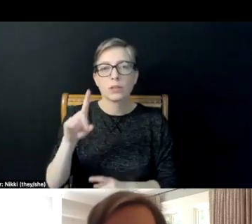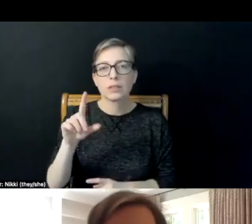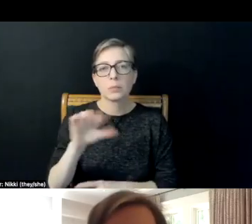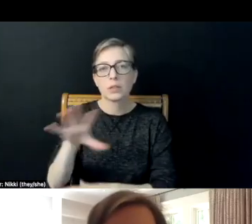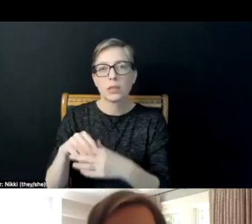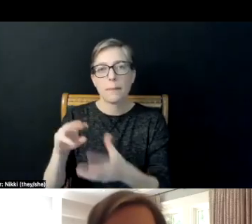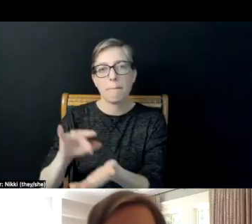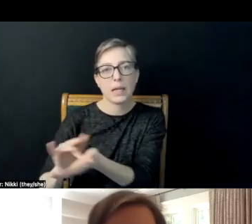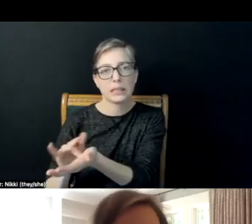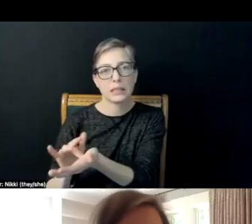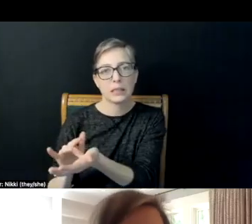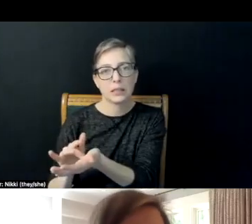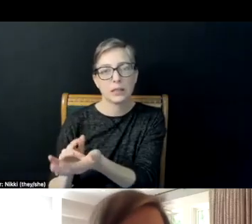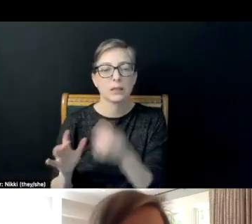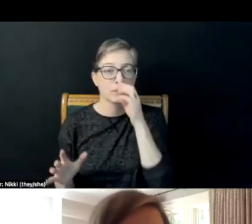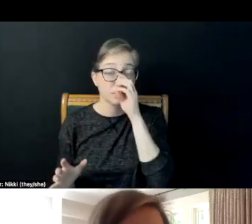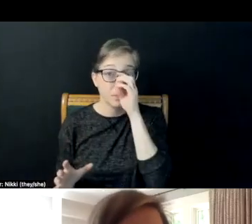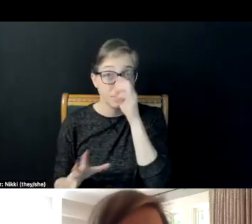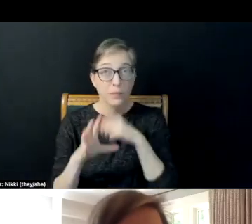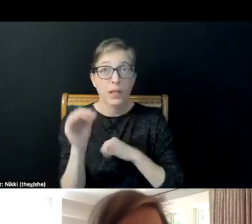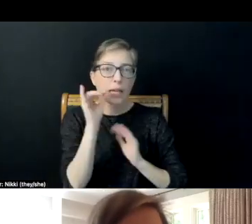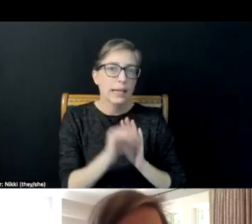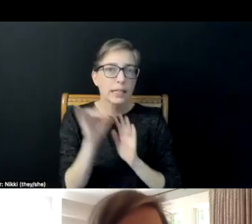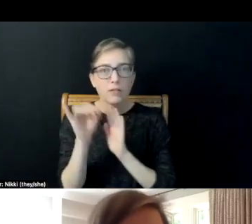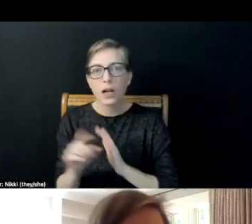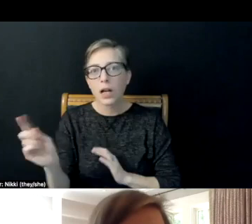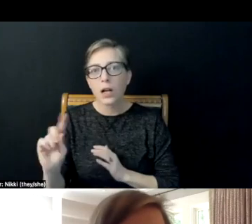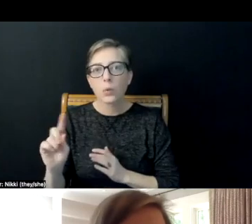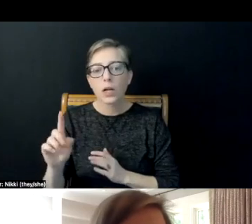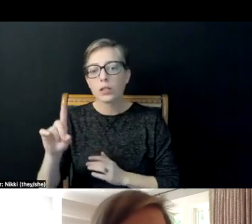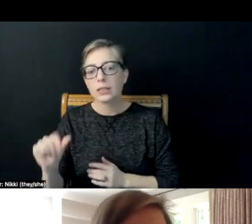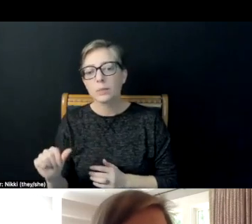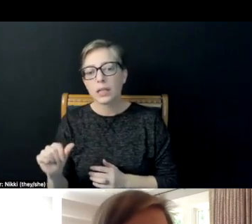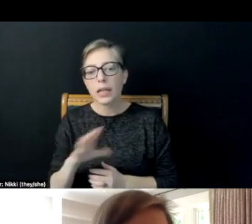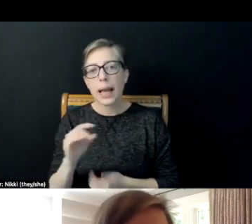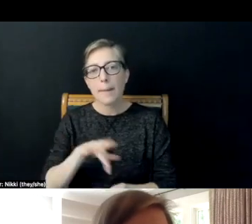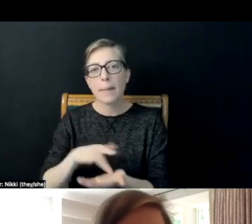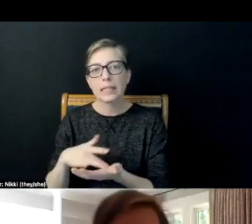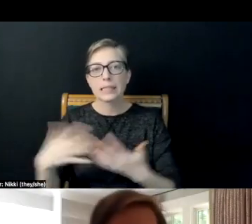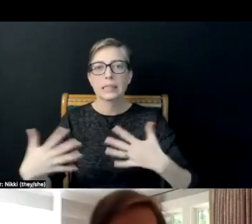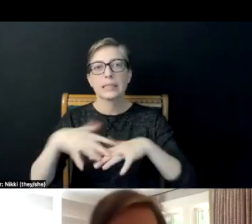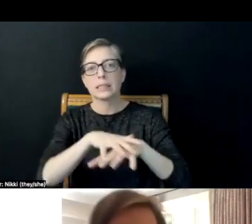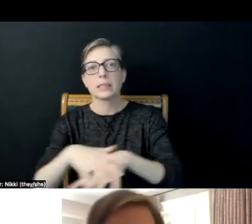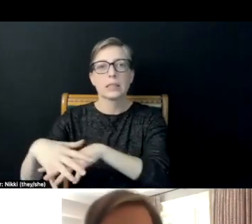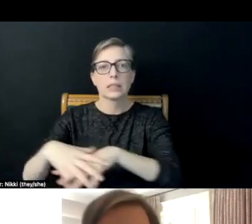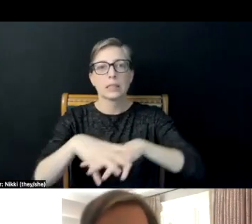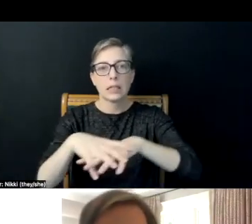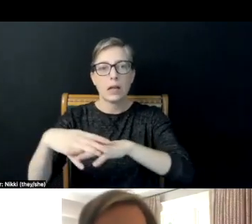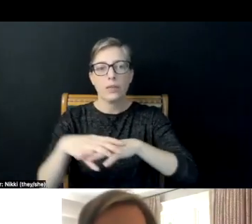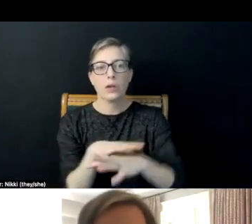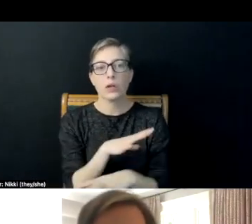disability and medicine dance together and then how this infiltrates to the bedside.